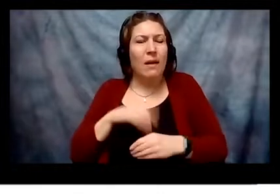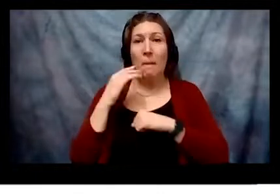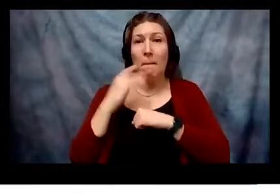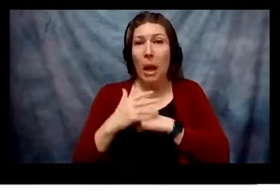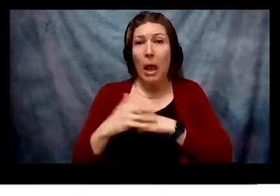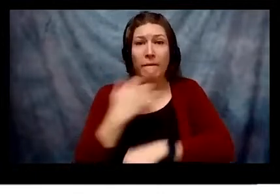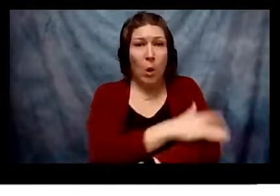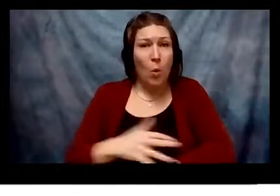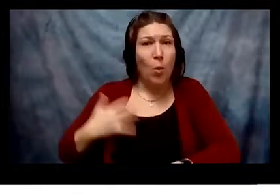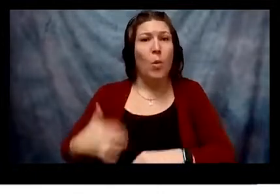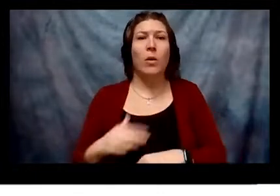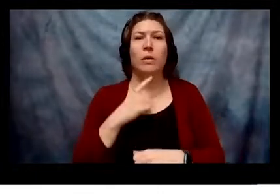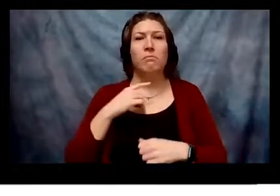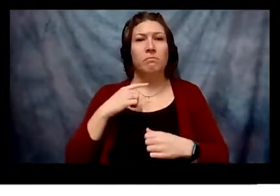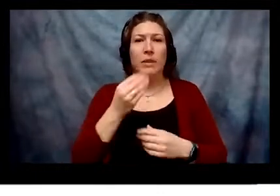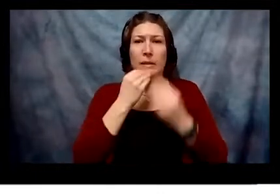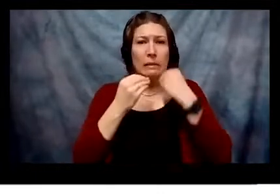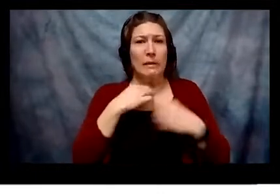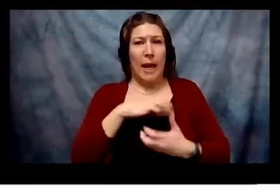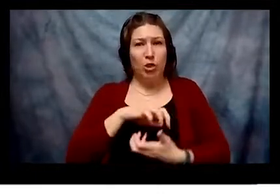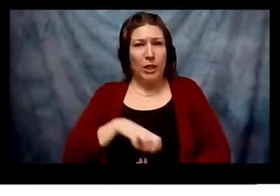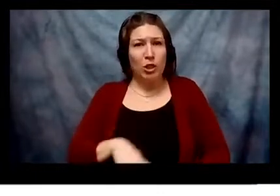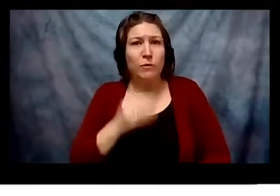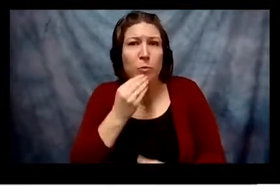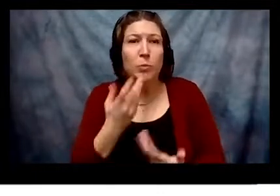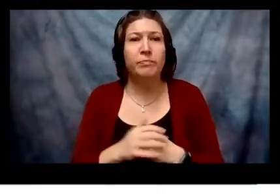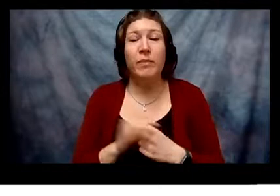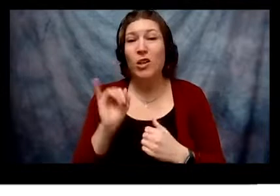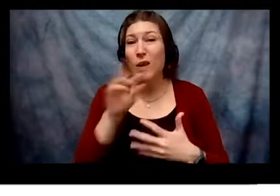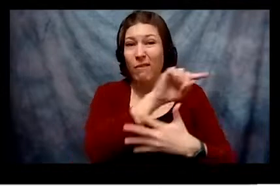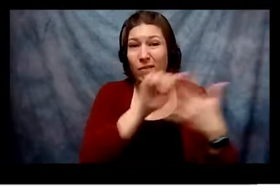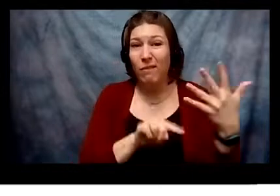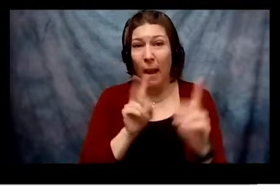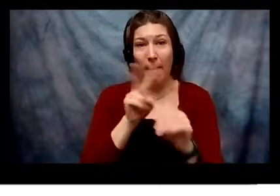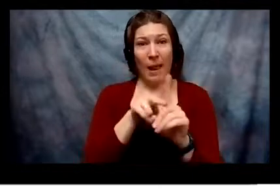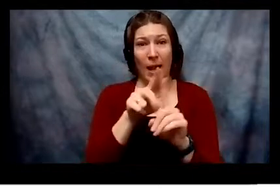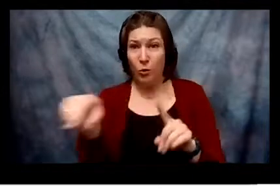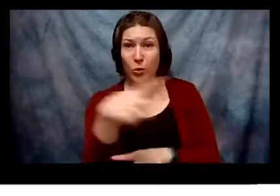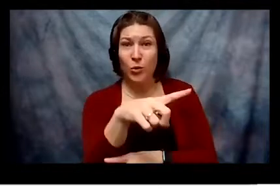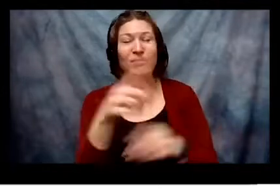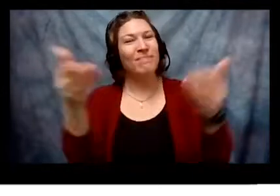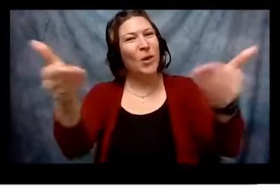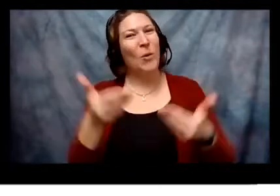and digestion. If any of the above applies to you, we welcome you to the disability community.